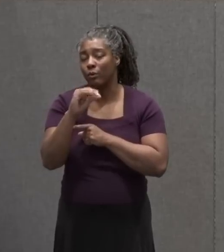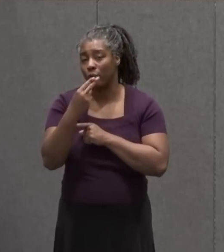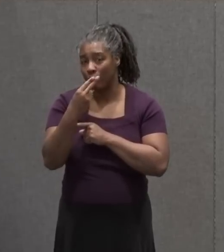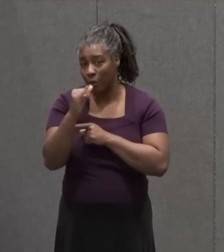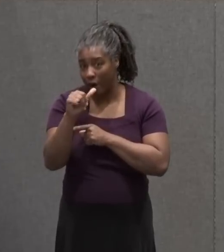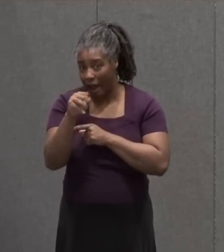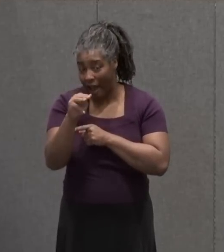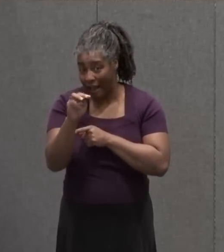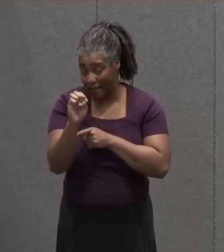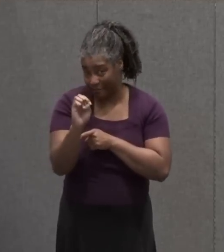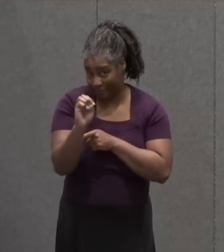It rhymes